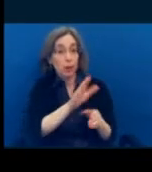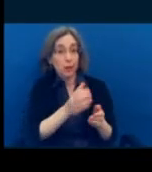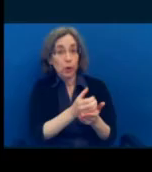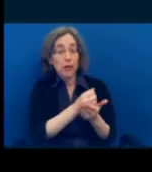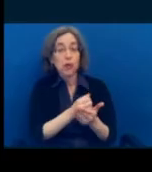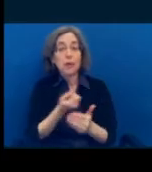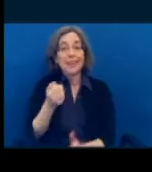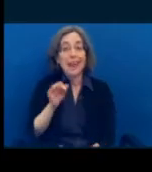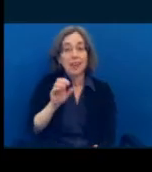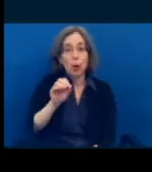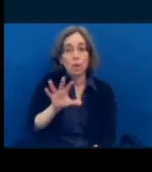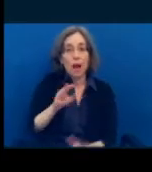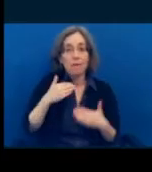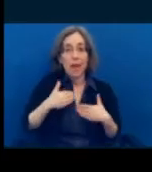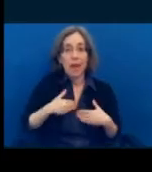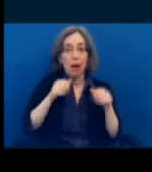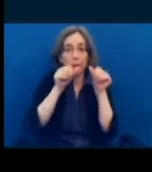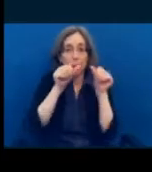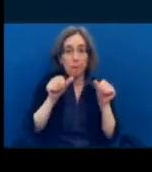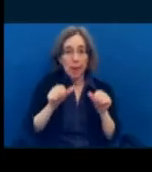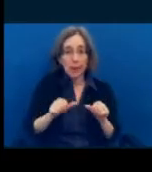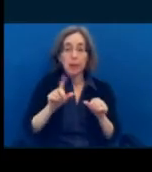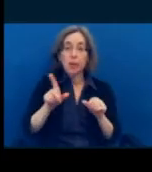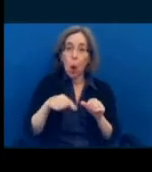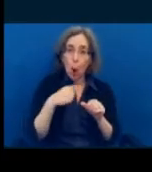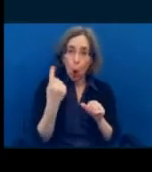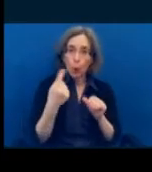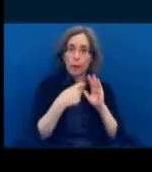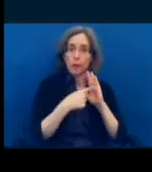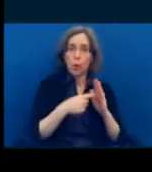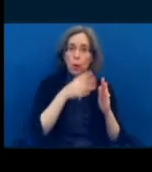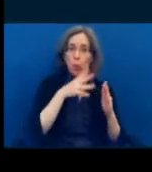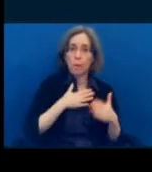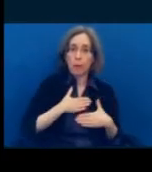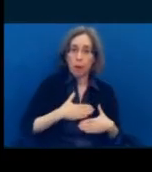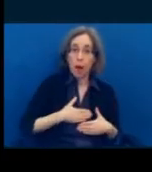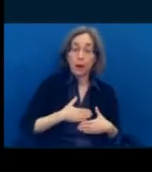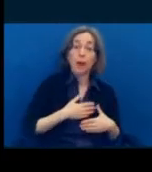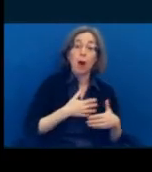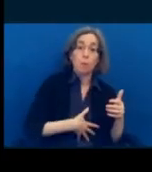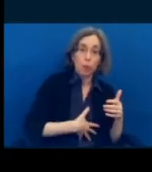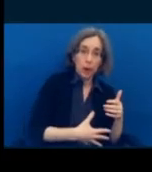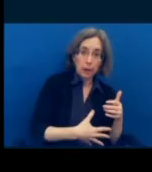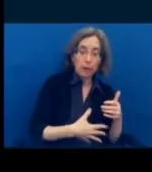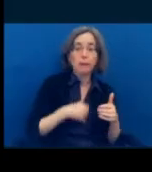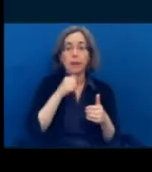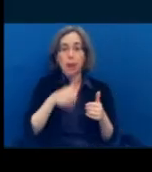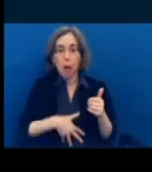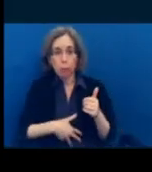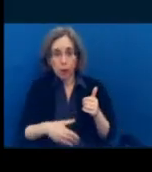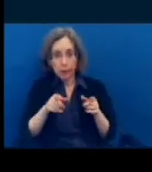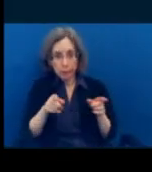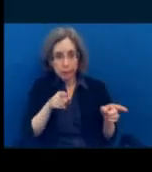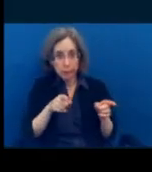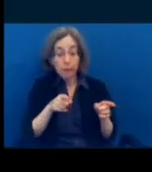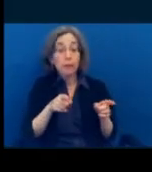MANIKIN FULLY DIDY VOTED TO SHOWING A WOMAN'S BODY PREGNANT AND NONPREGNANT. OF NOTE, IT WAS PROVIDED BY A